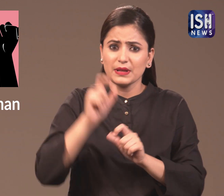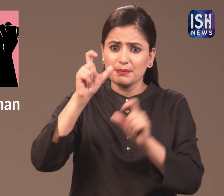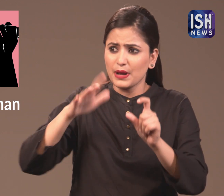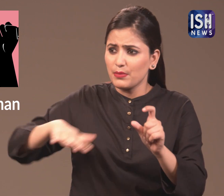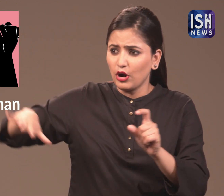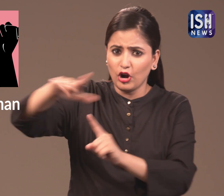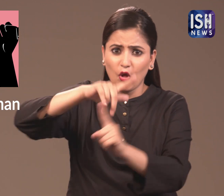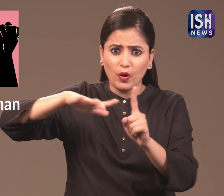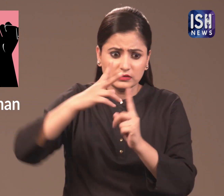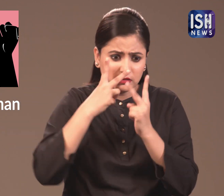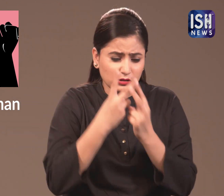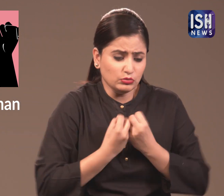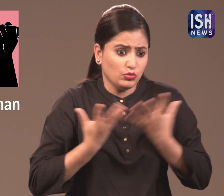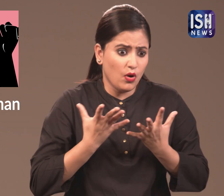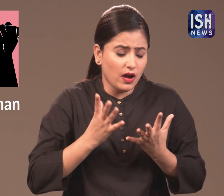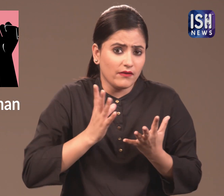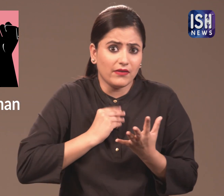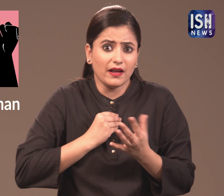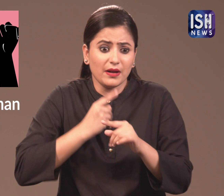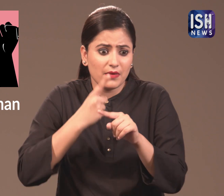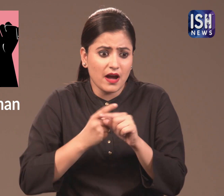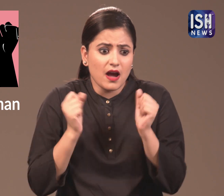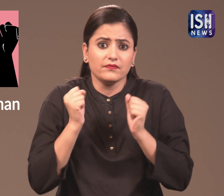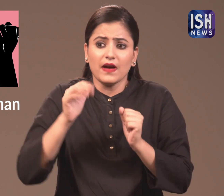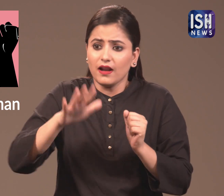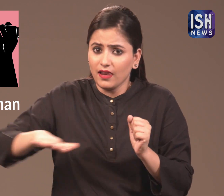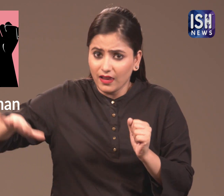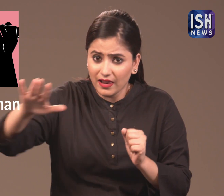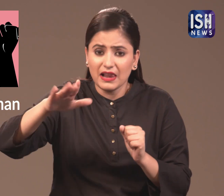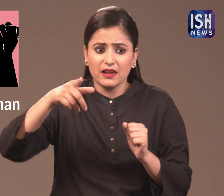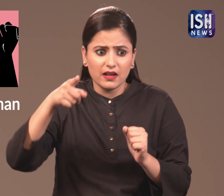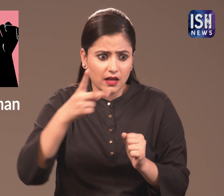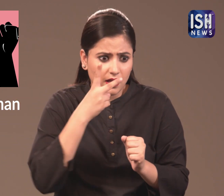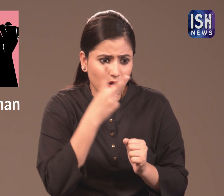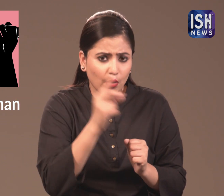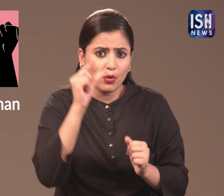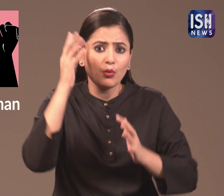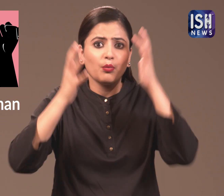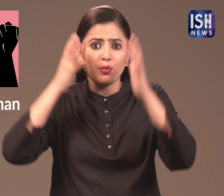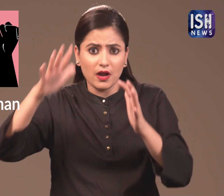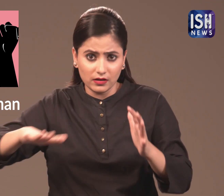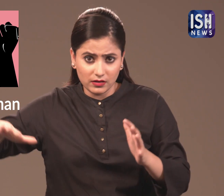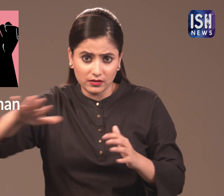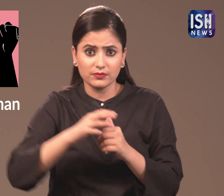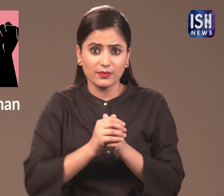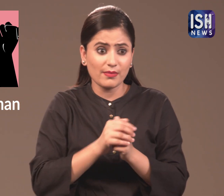Locals in the area were extremely panicked and worried.